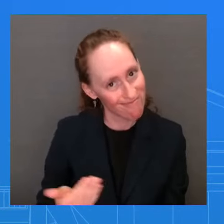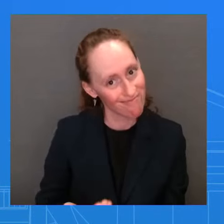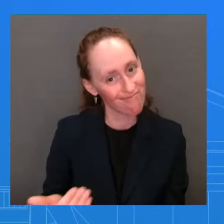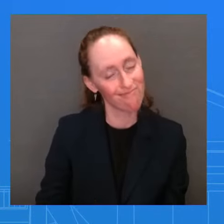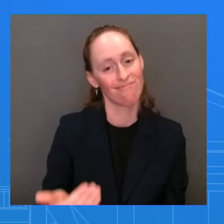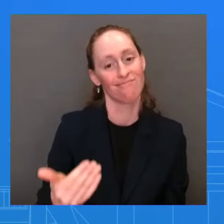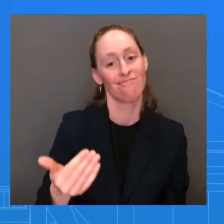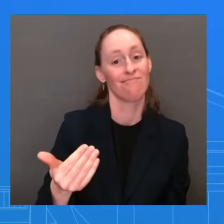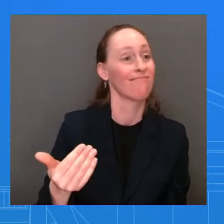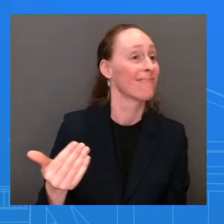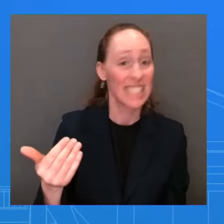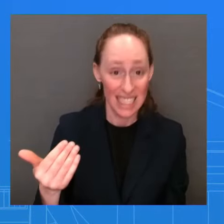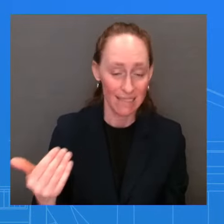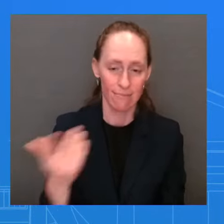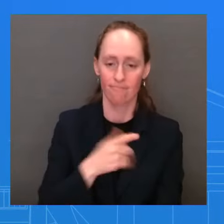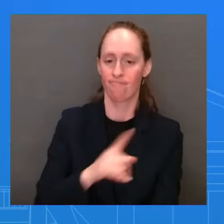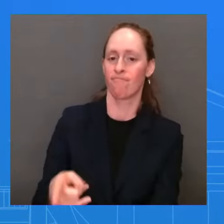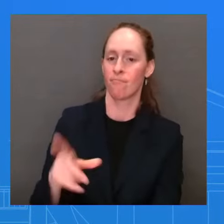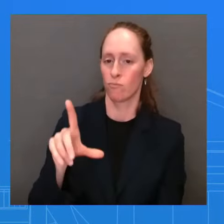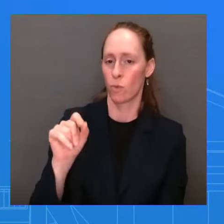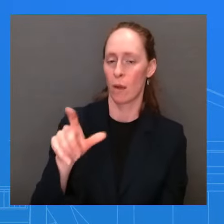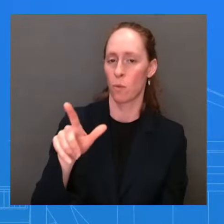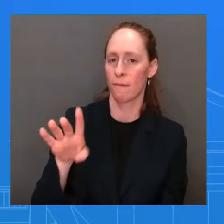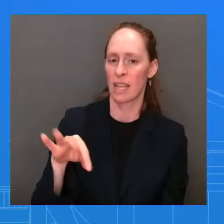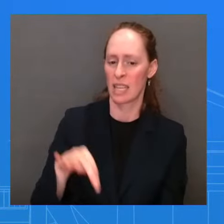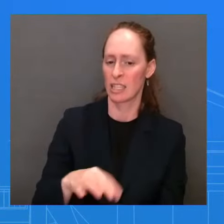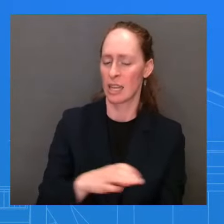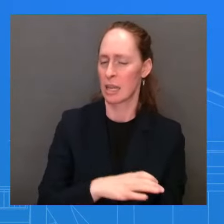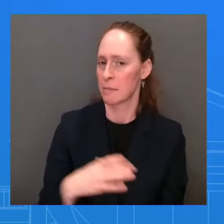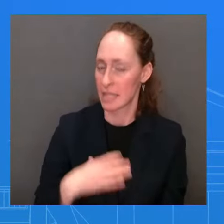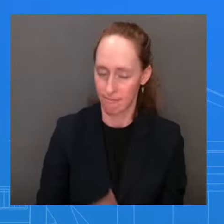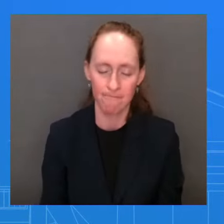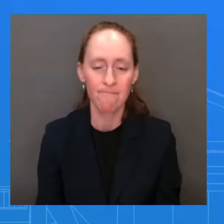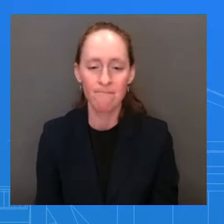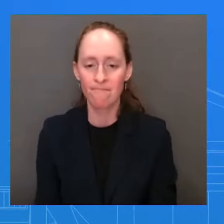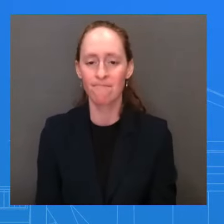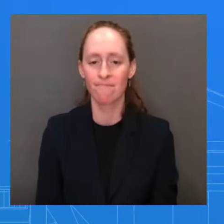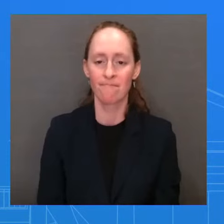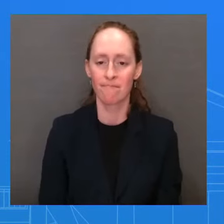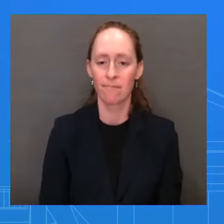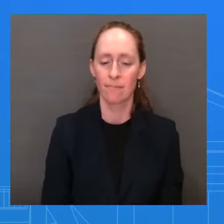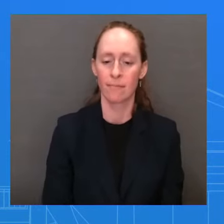The Press: Gotcha. And then, secondly, the Discord leaks contain details about South Korea